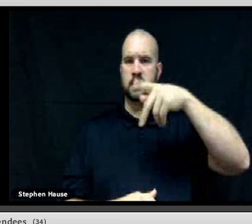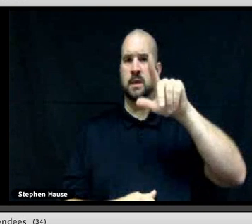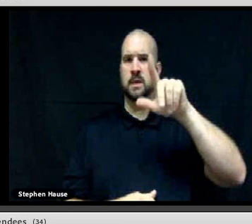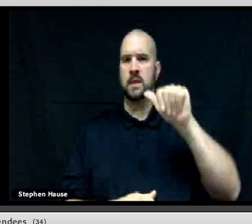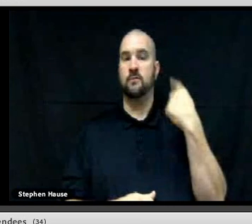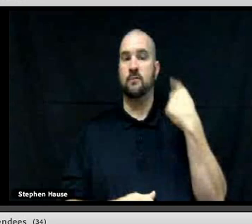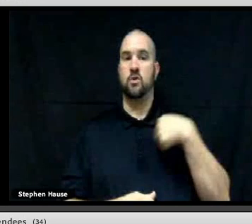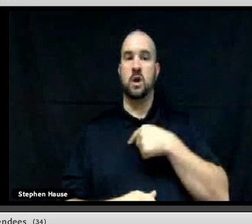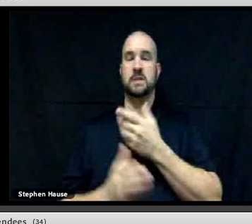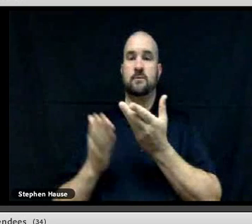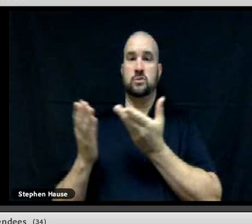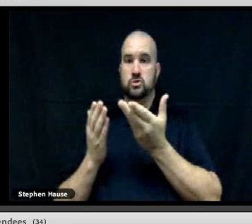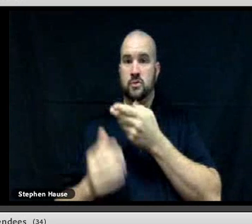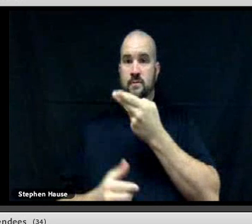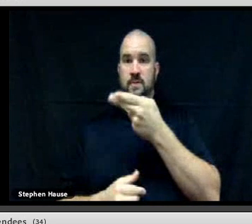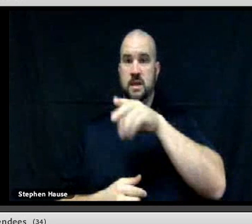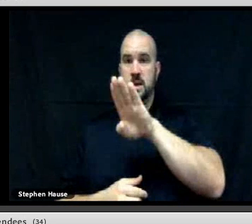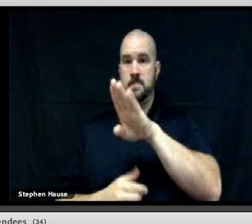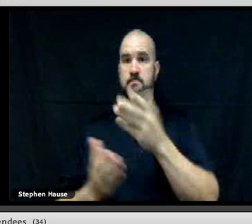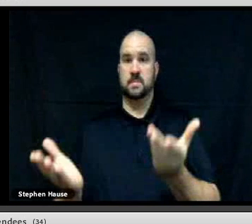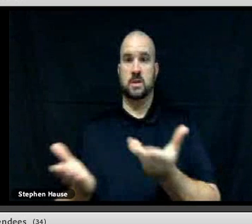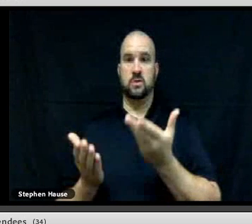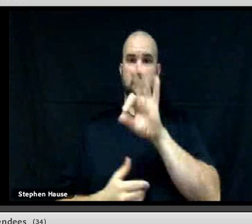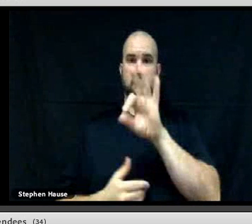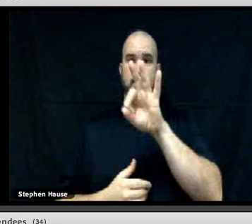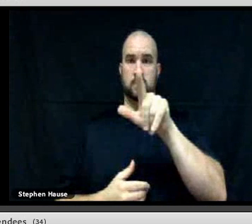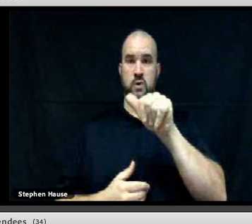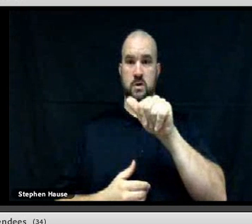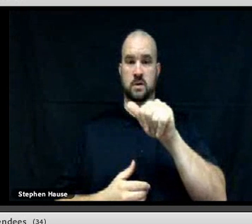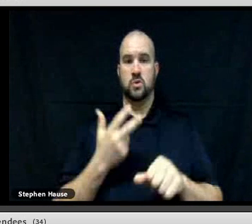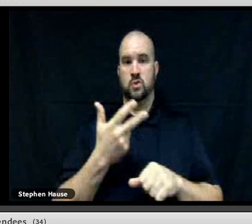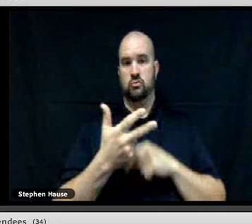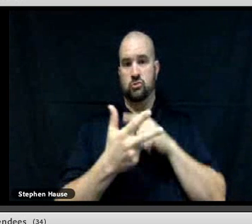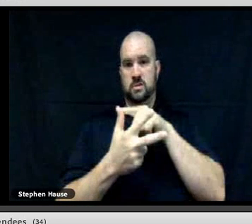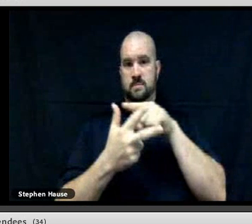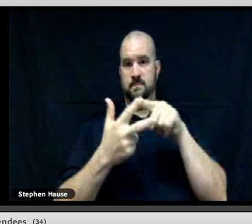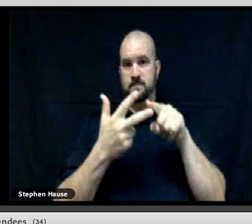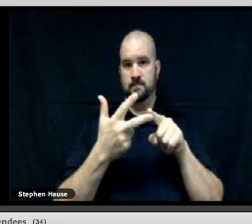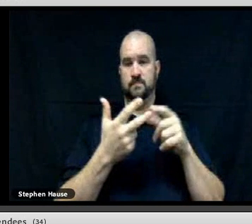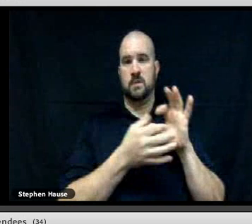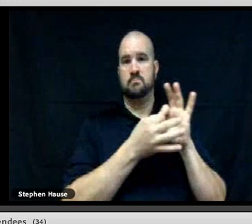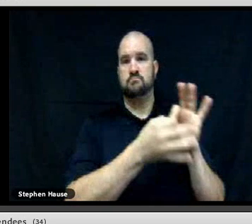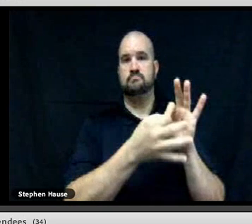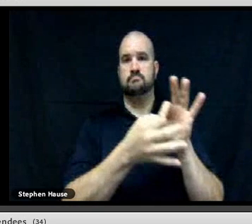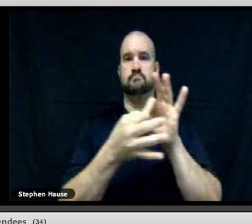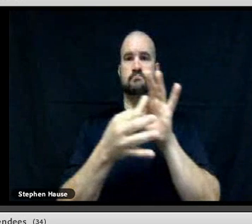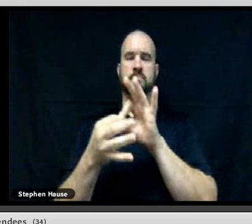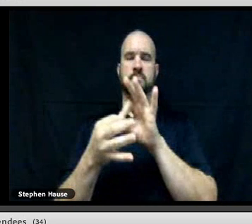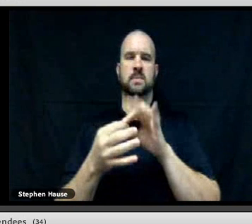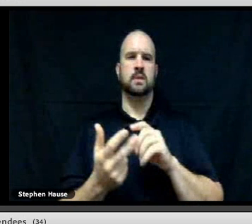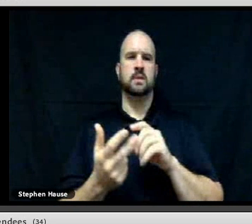Um, three initial partners, um, uh, included in that planning process